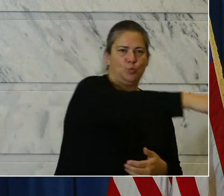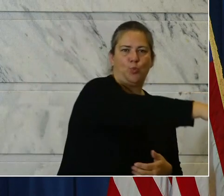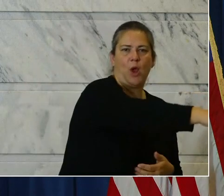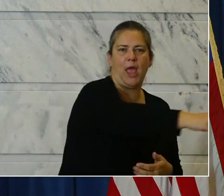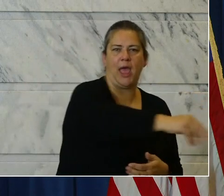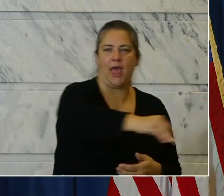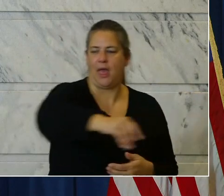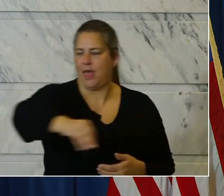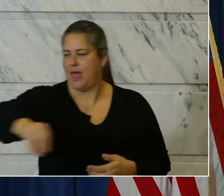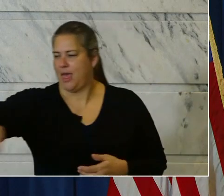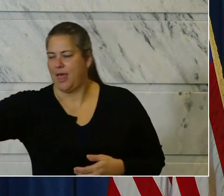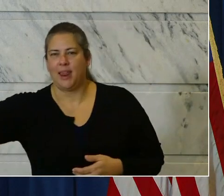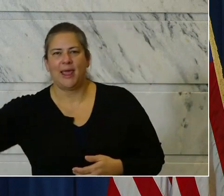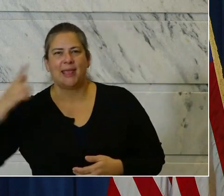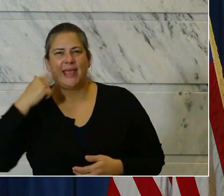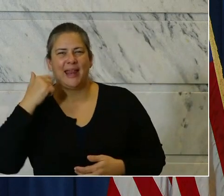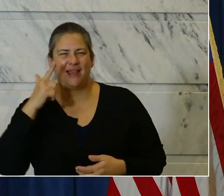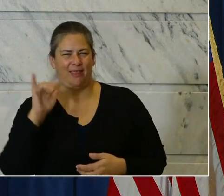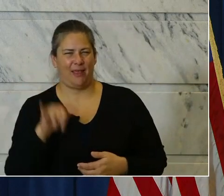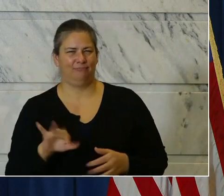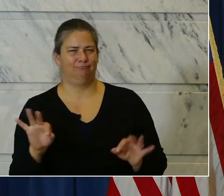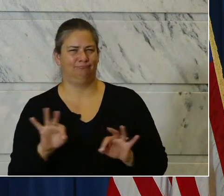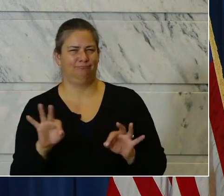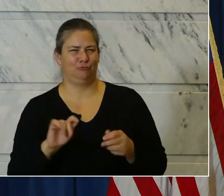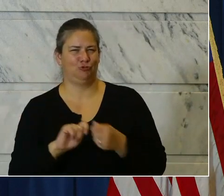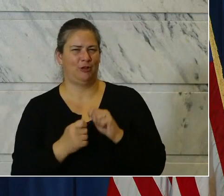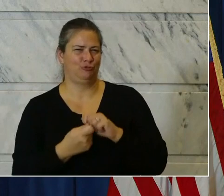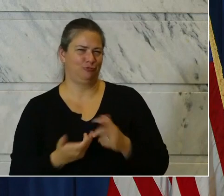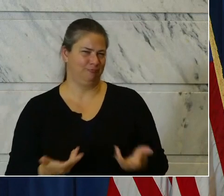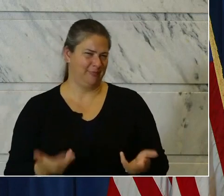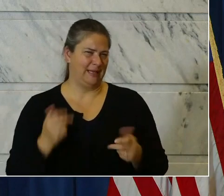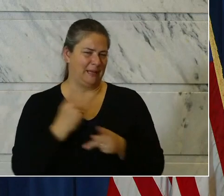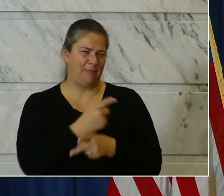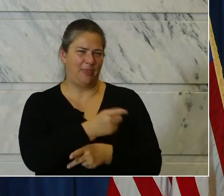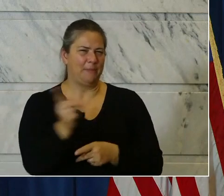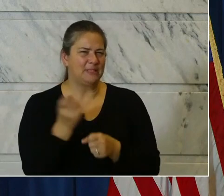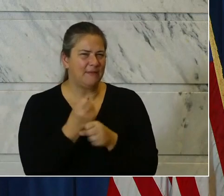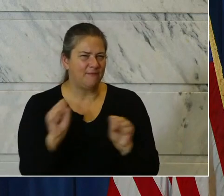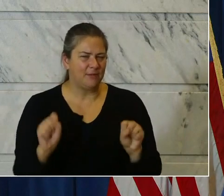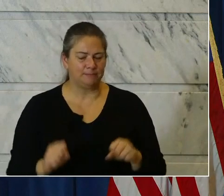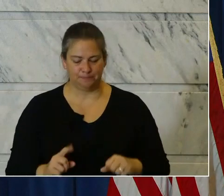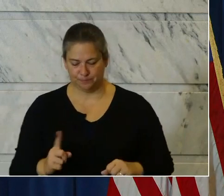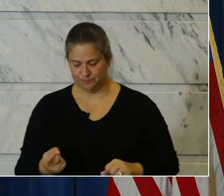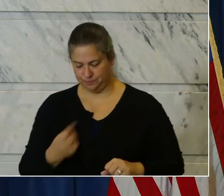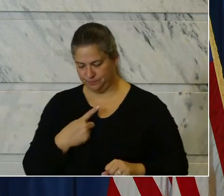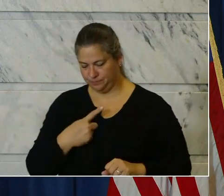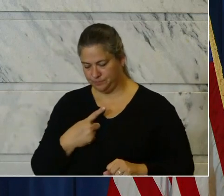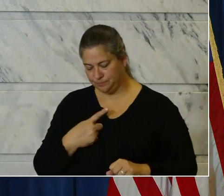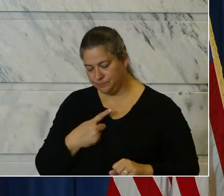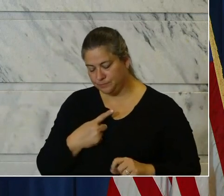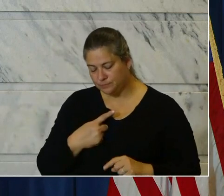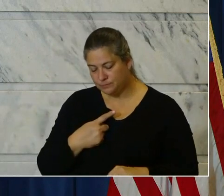OF OUR HOUSE. IT'S PRODUCED. IN THE MID OF WHAT WE AND TWO KEY